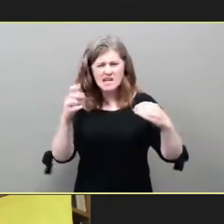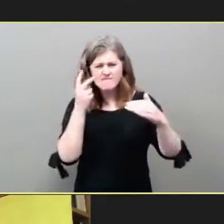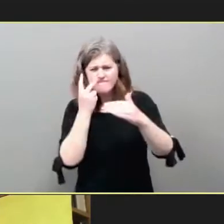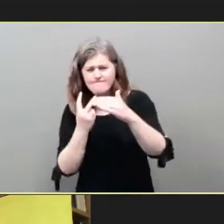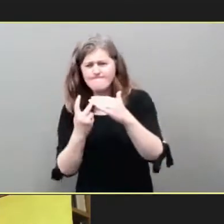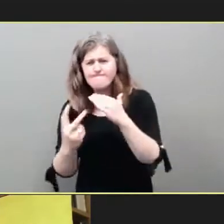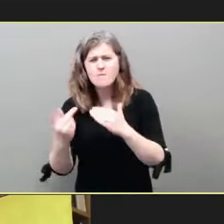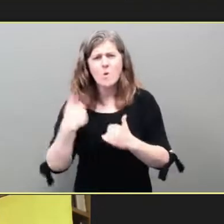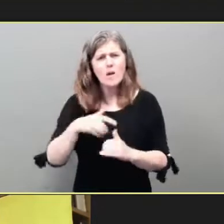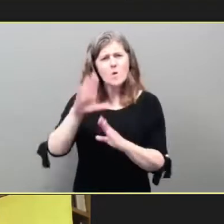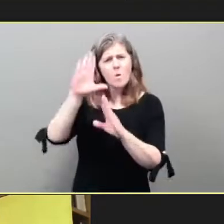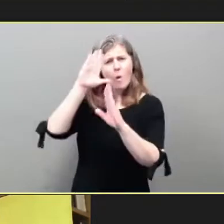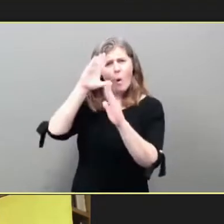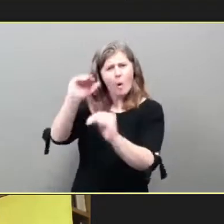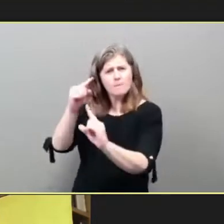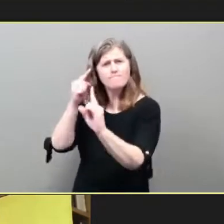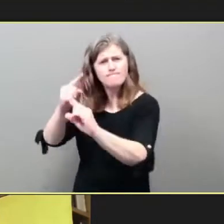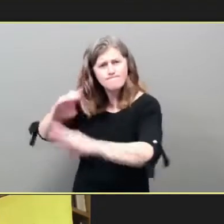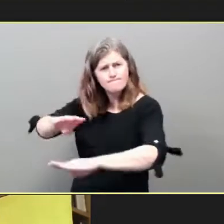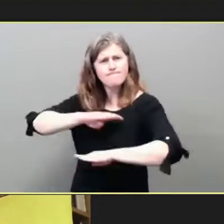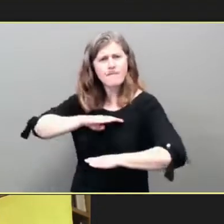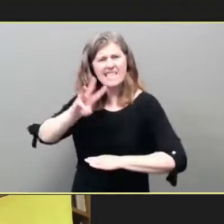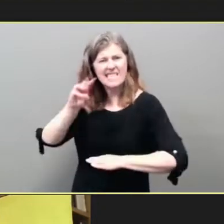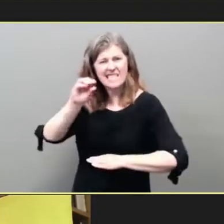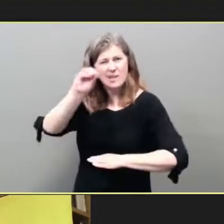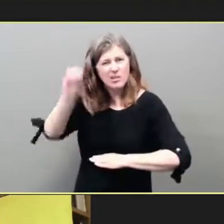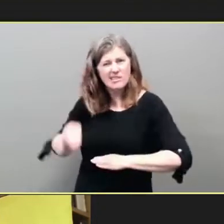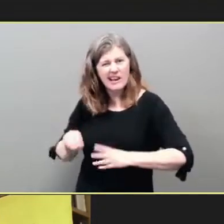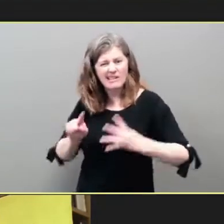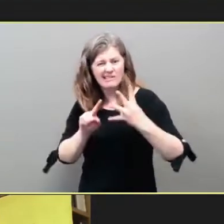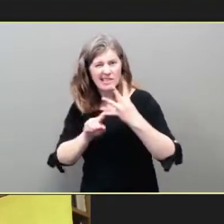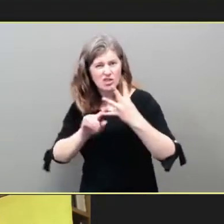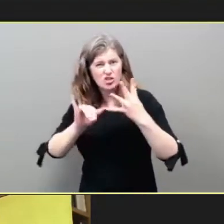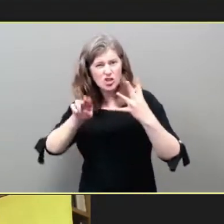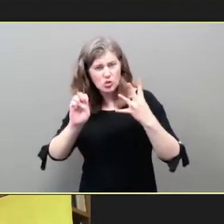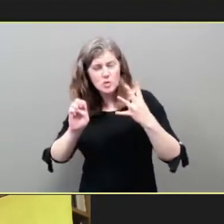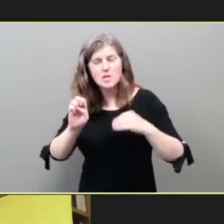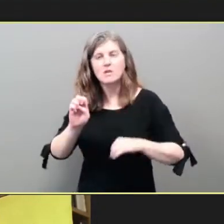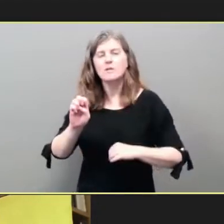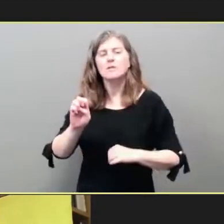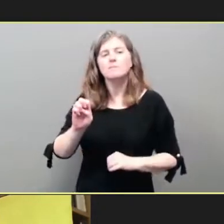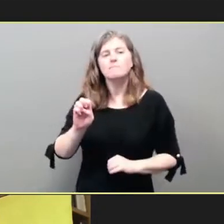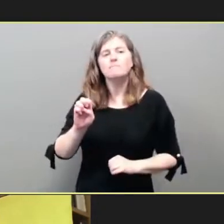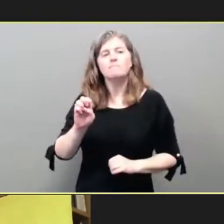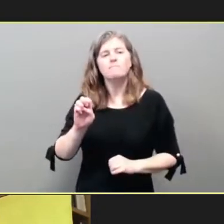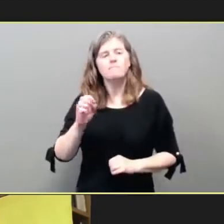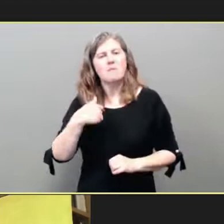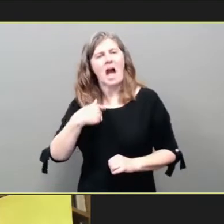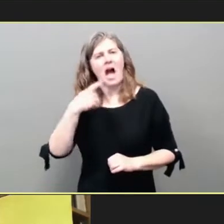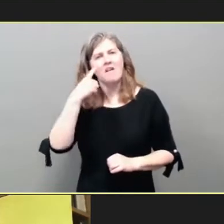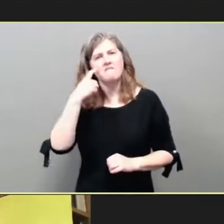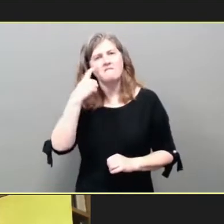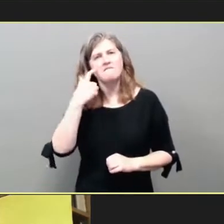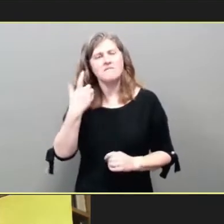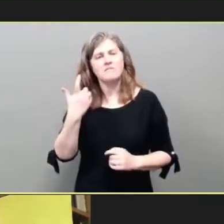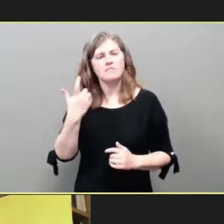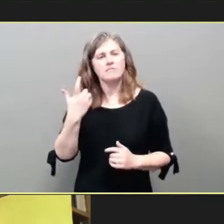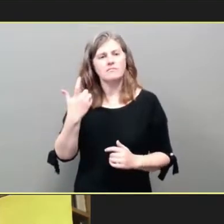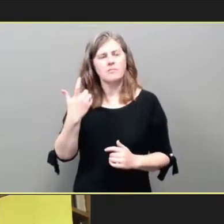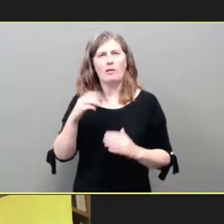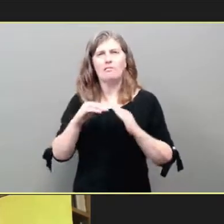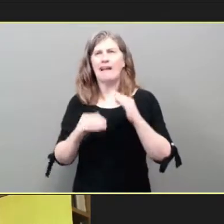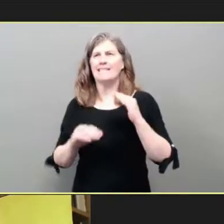want to be In 60 days. Then I think less than 60 days the amount of time it